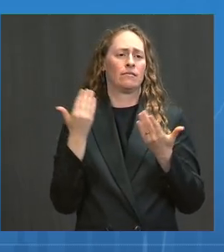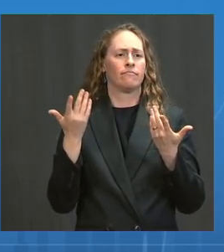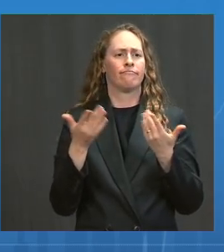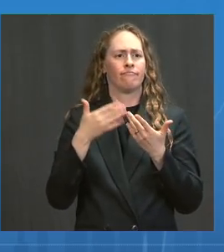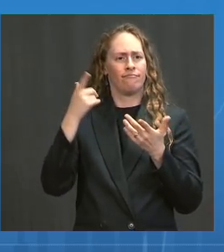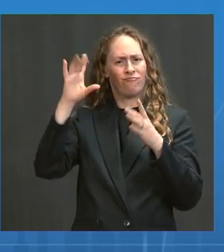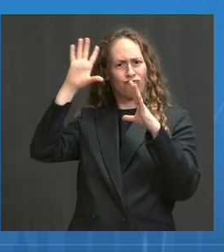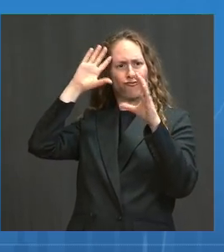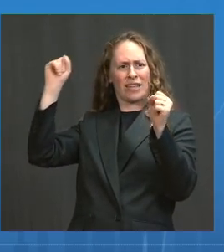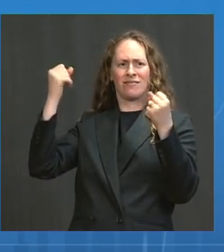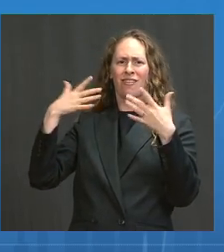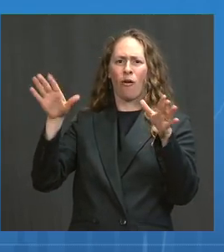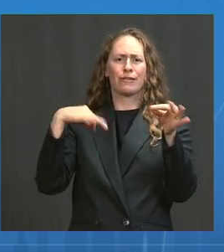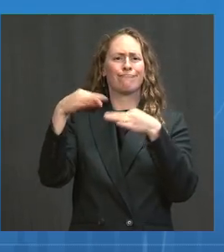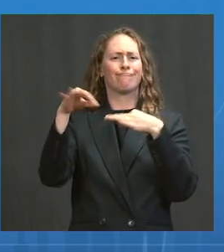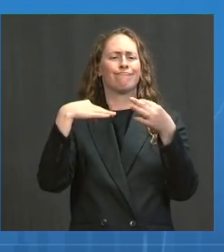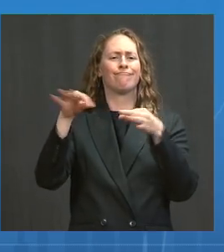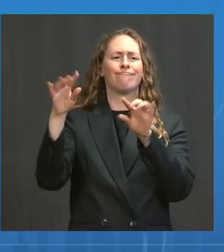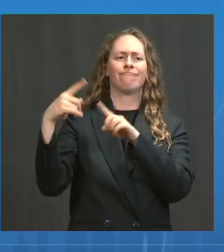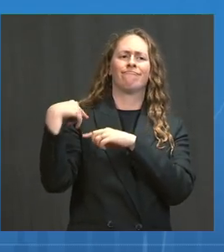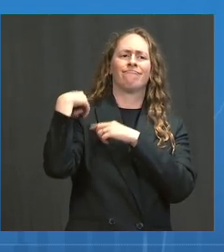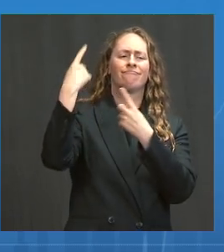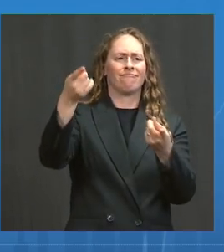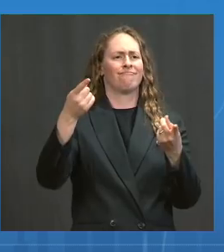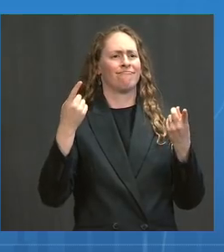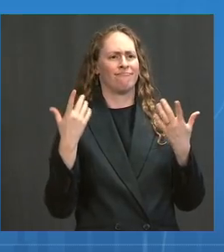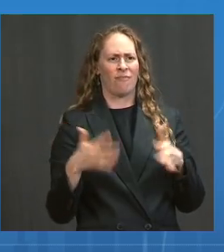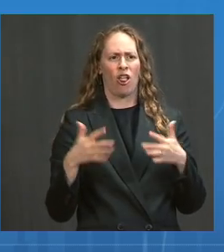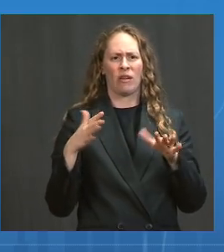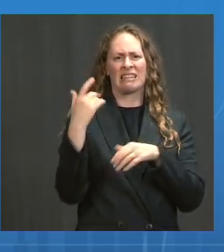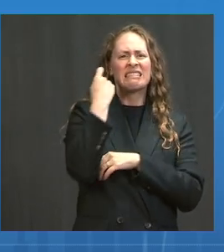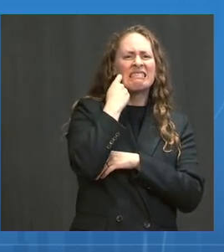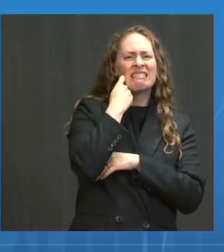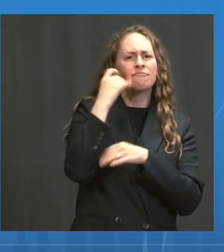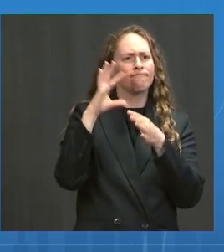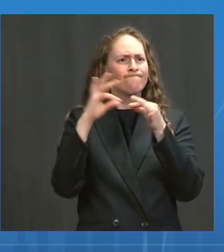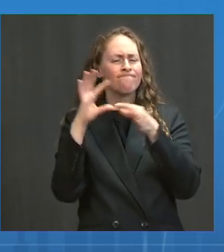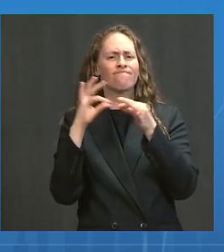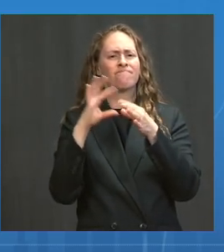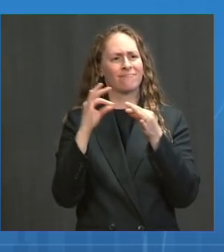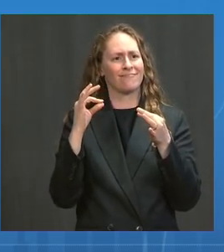in a speech in North Carolina just several days ago. Thank you. I'll pass it back to Jeff.